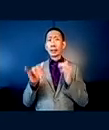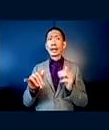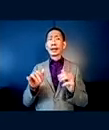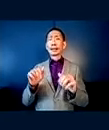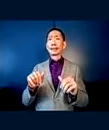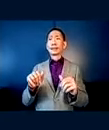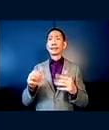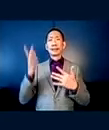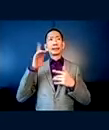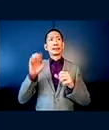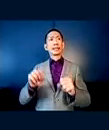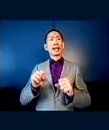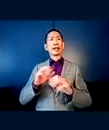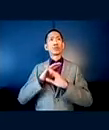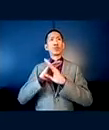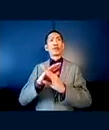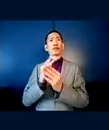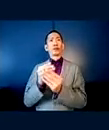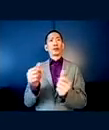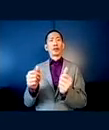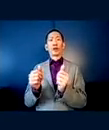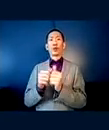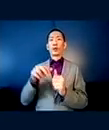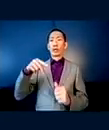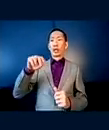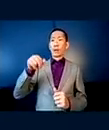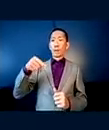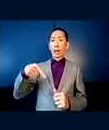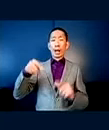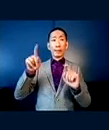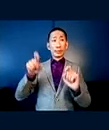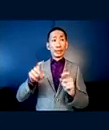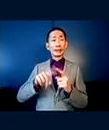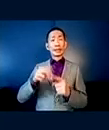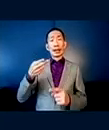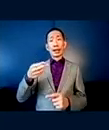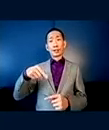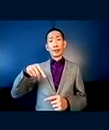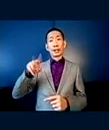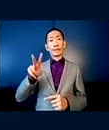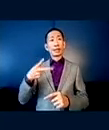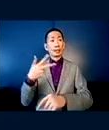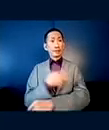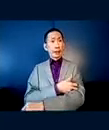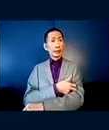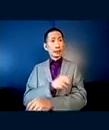IT IS PRETTY MUCH A PREVENTIBLE CONDITION, GIVEN PAP TESTS AND NOW HPV VACCINATIONS.